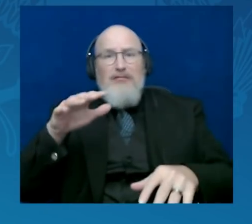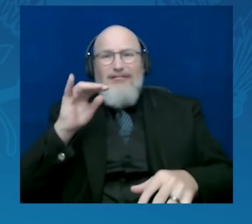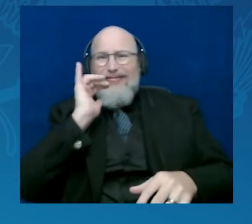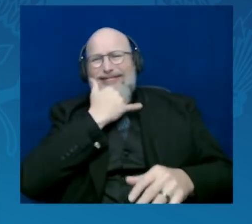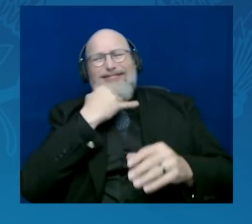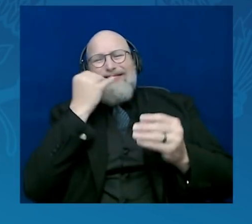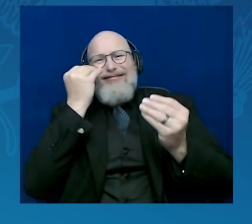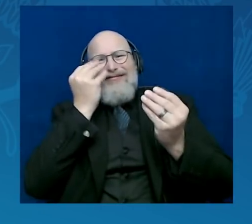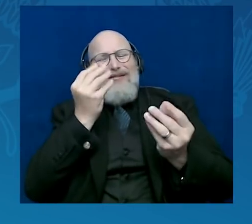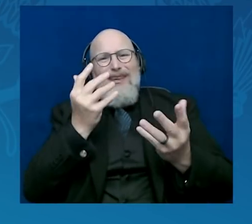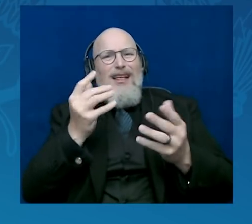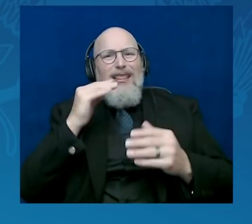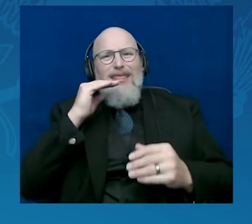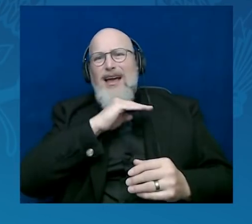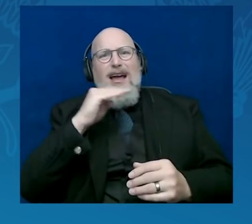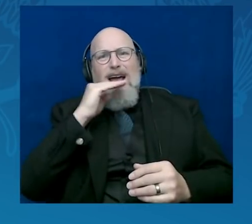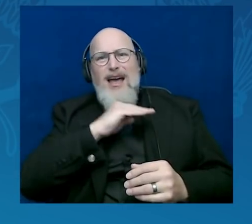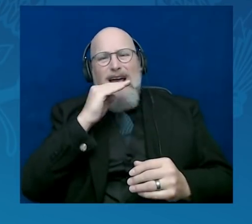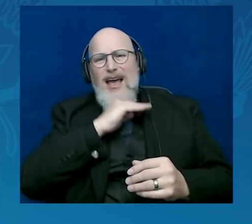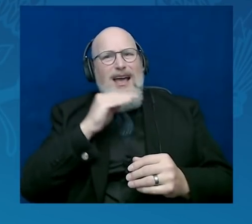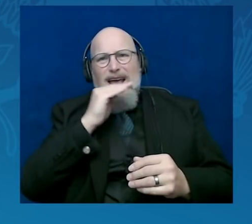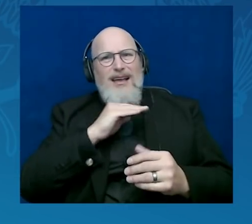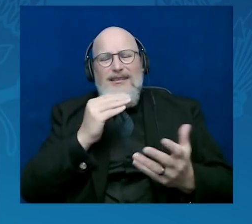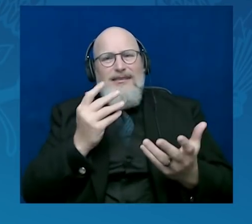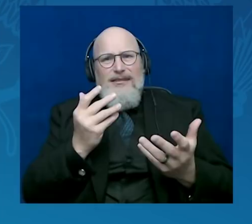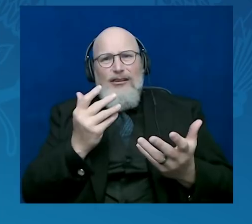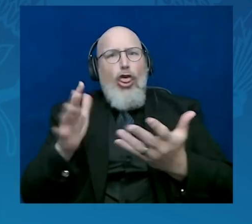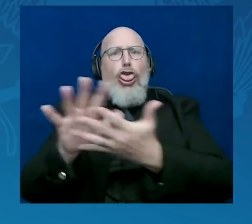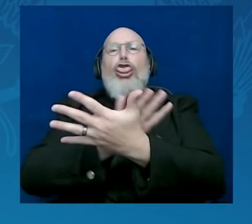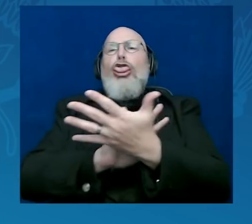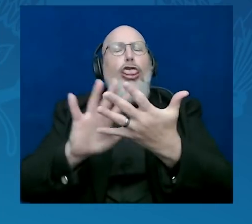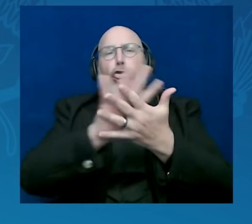Nonetheless, in a deliberate and coordinated effort,